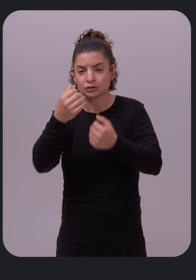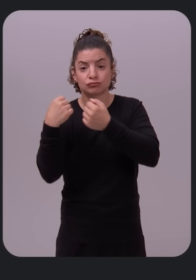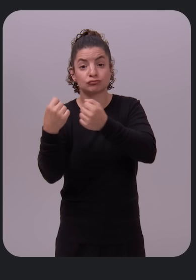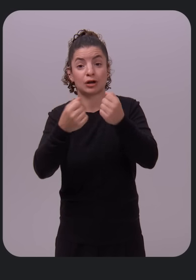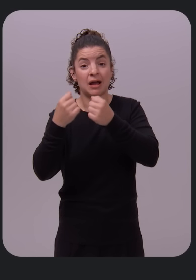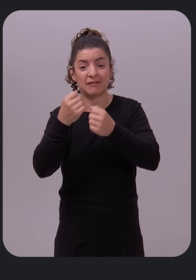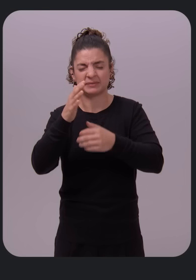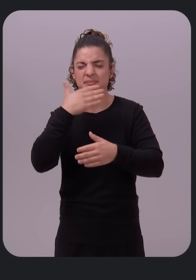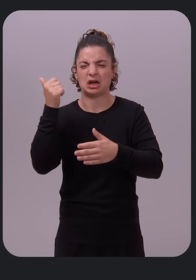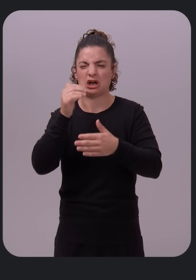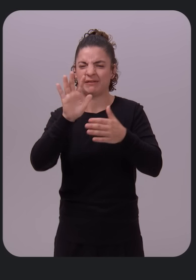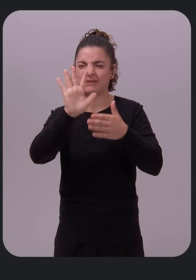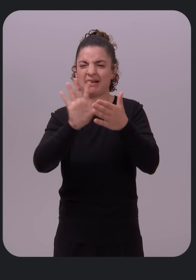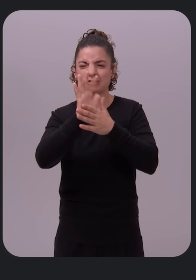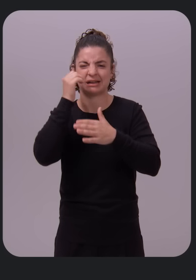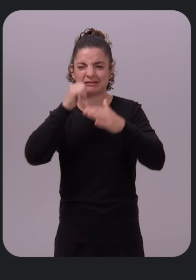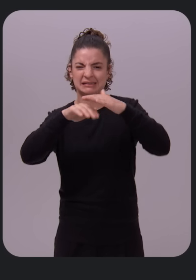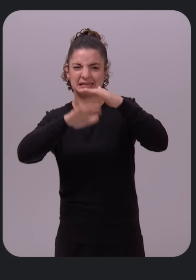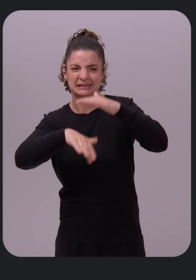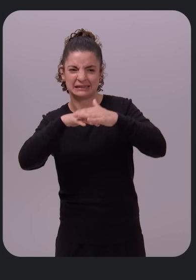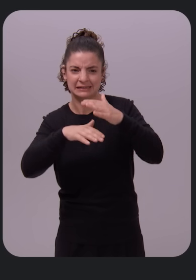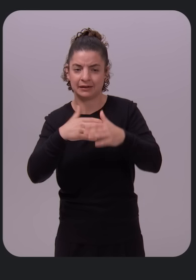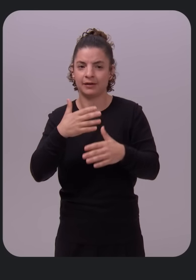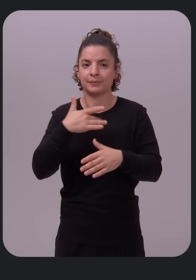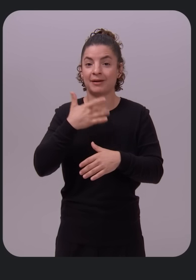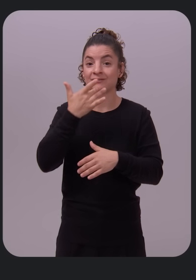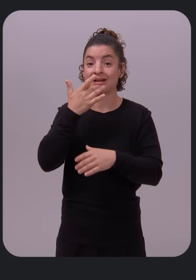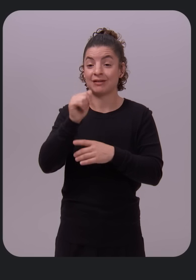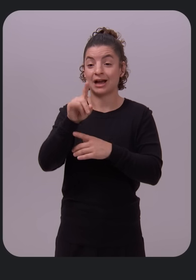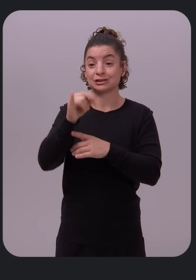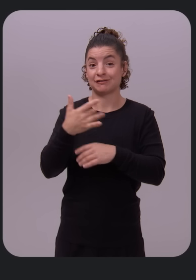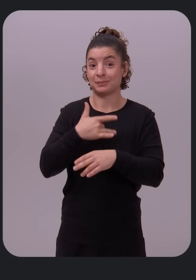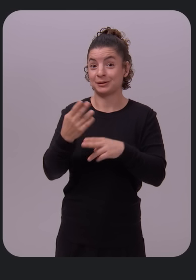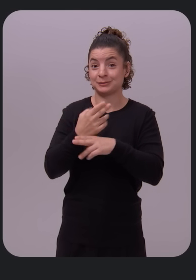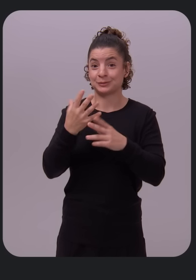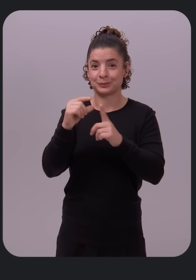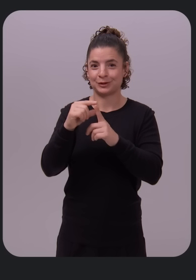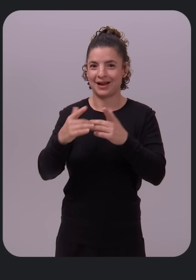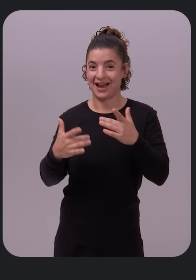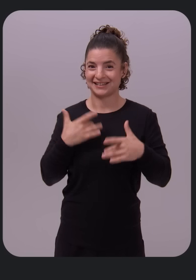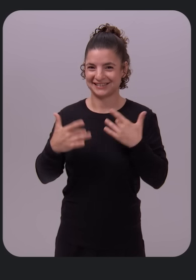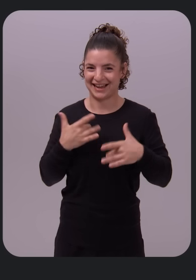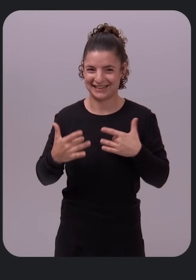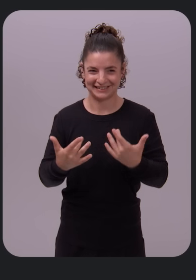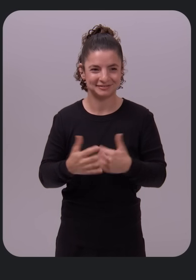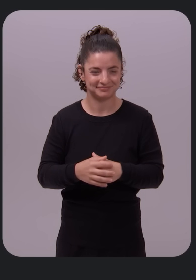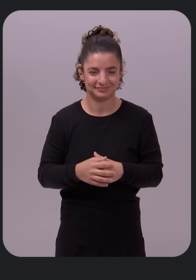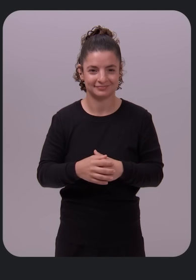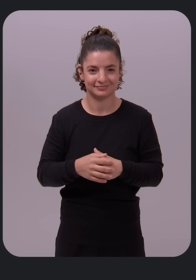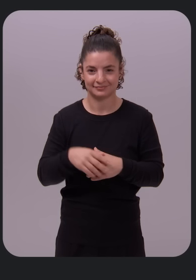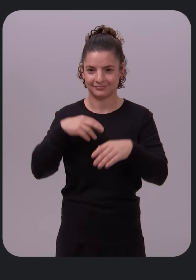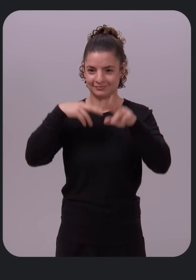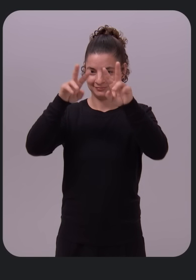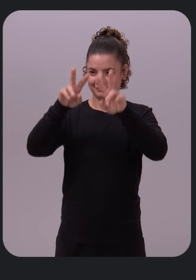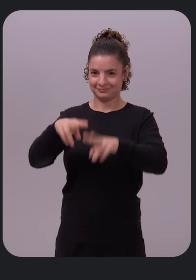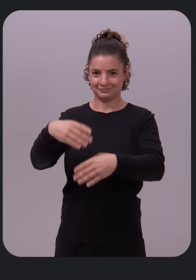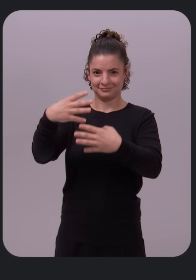five hours per day, and it uses my favorite adjective, "exciting." Looks great.